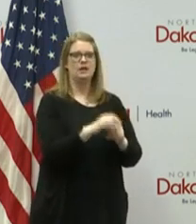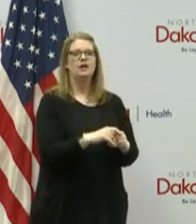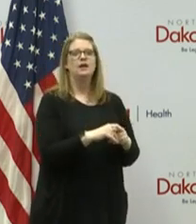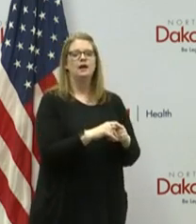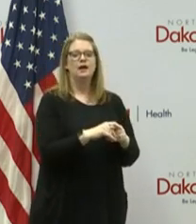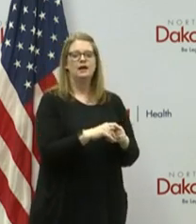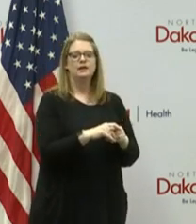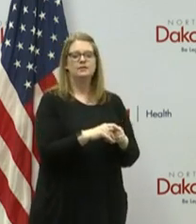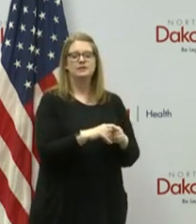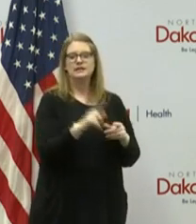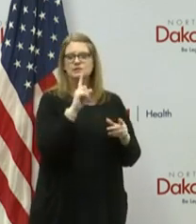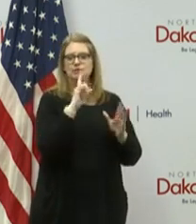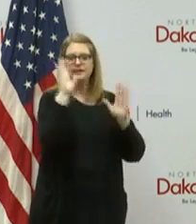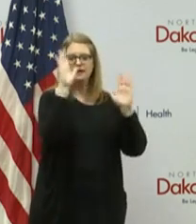THANK YOU TO THE COUNTIES. WE WANT TO GIVE ANOTHER SET OUT.